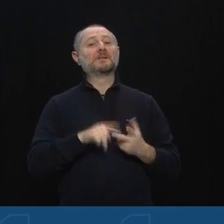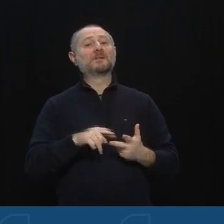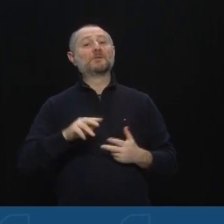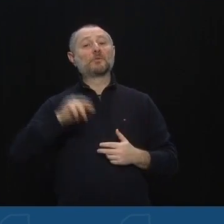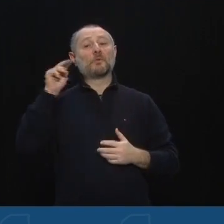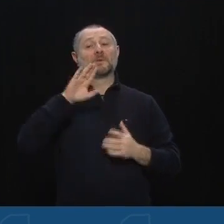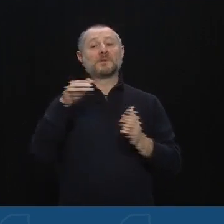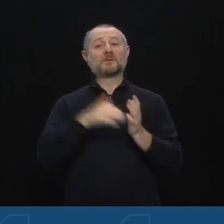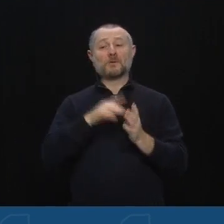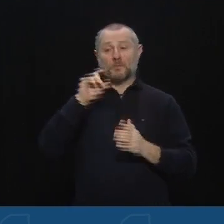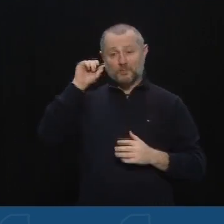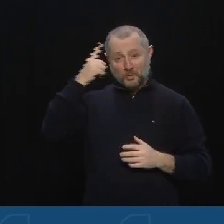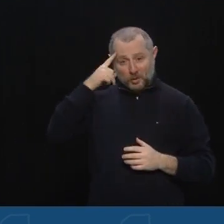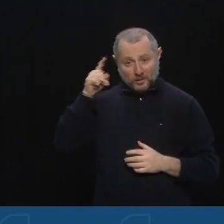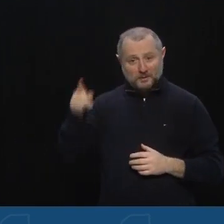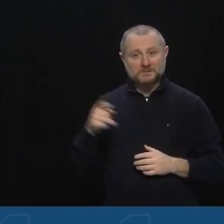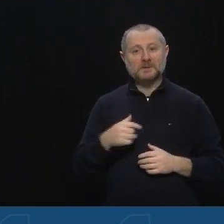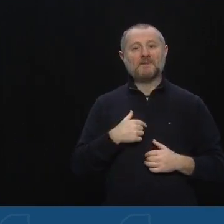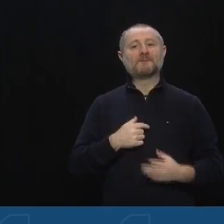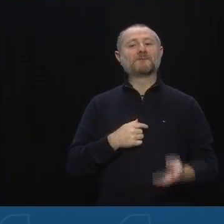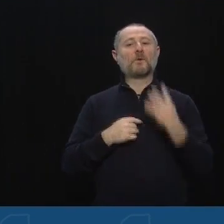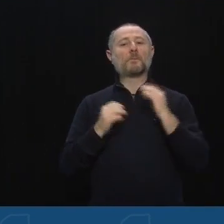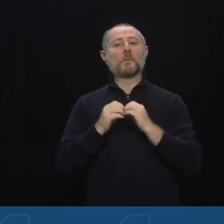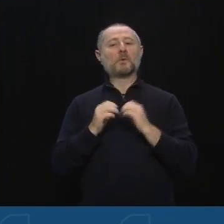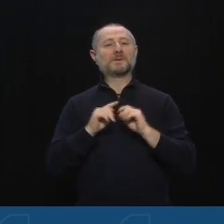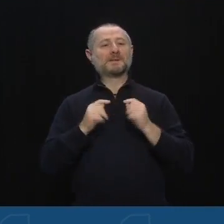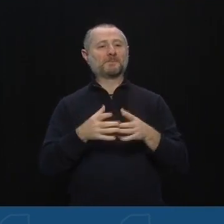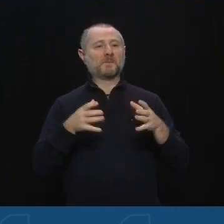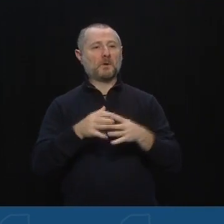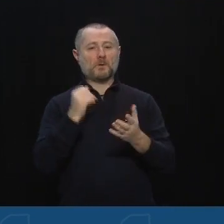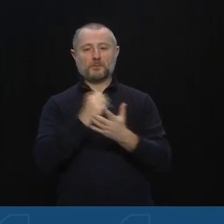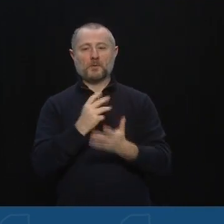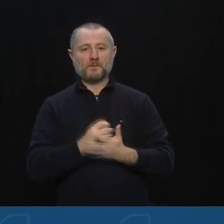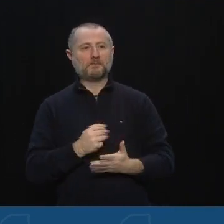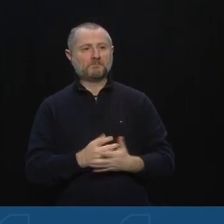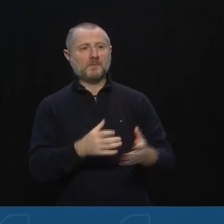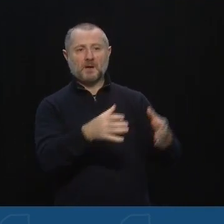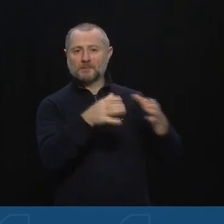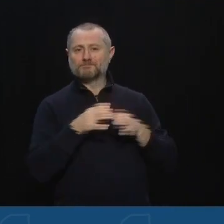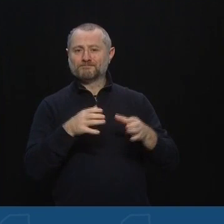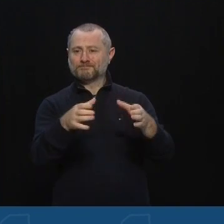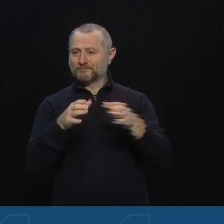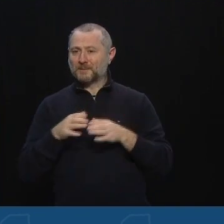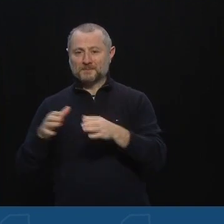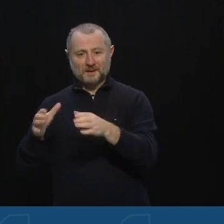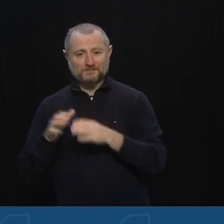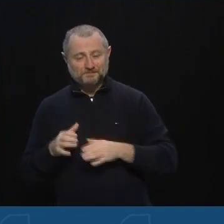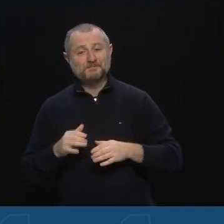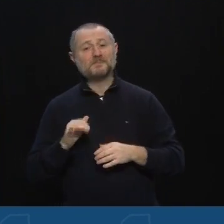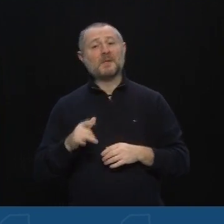NEW YORK TO CONEY ISLAND AND RIGHT HERE N IN NORTH CENTRAL BRONX AND WE HAVE FOUR MORE